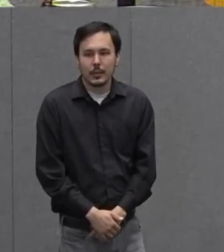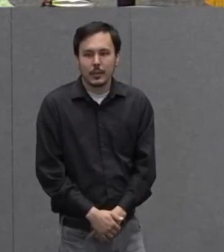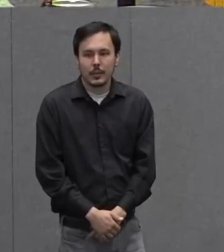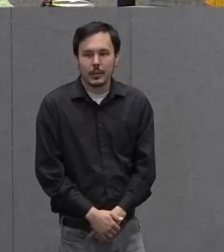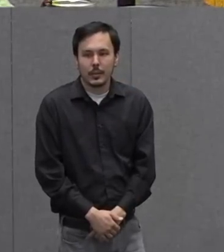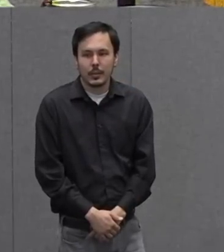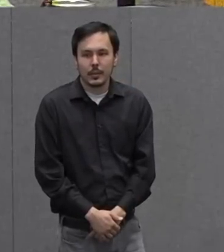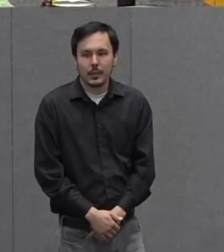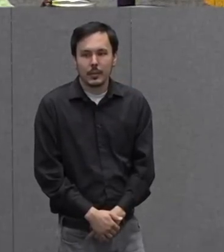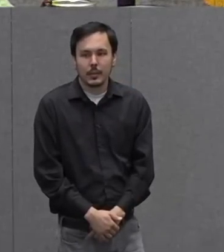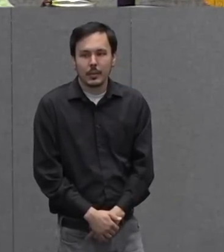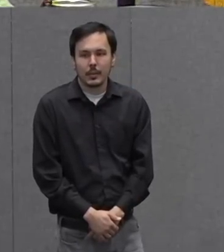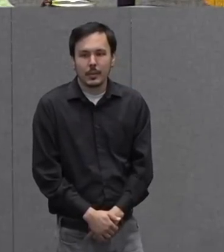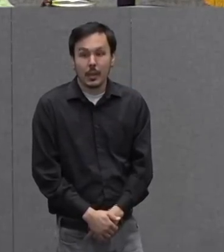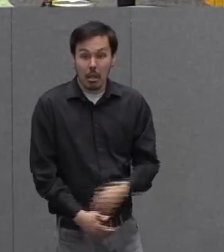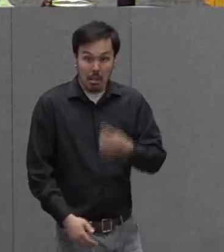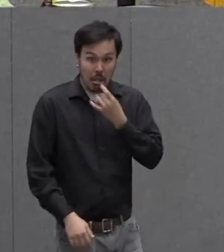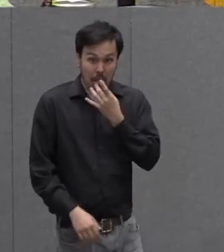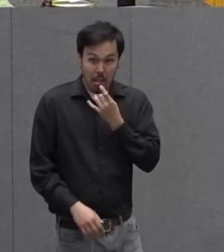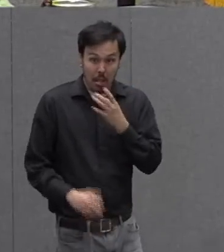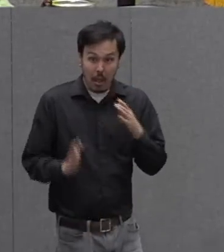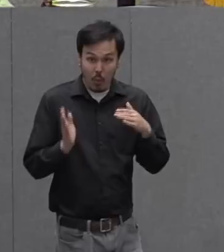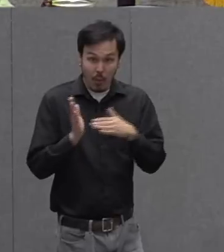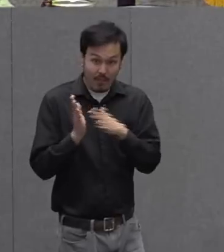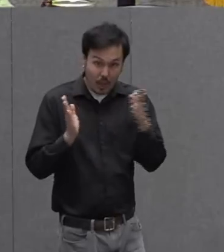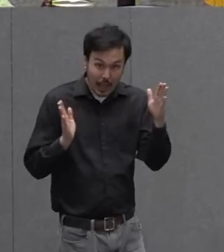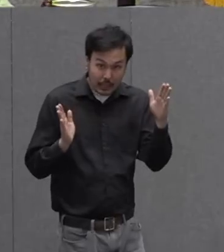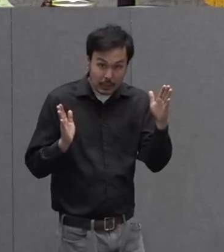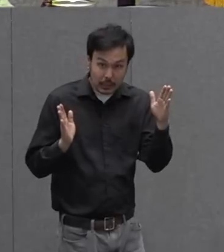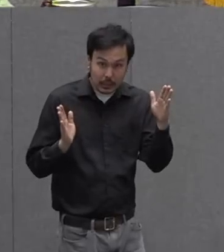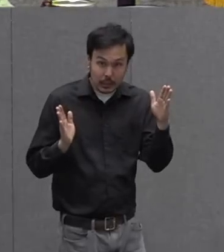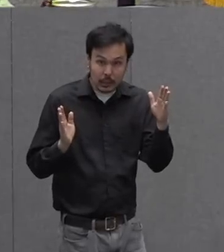Is the light reflecting, bouncing off this side?